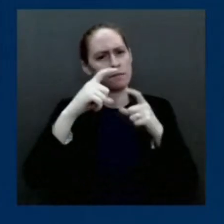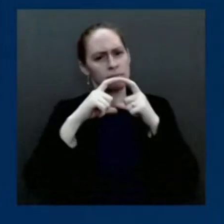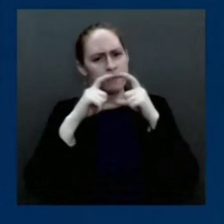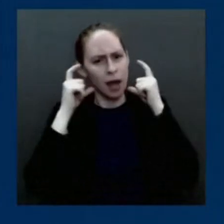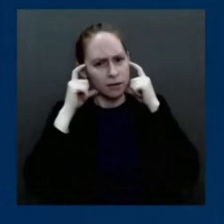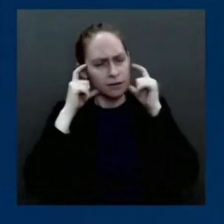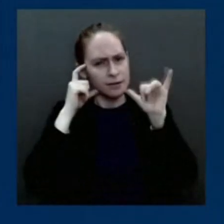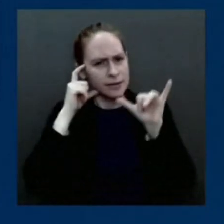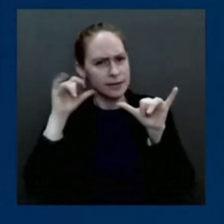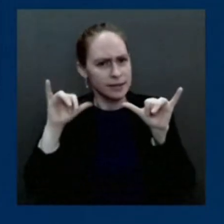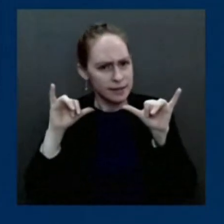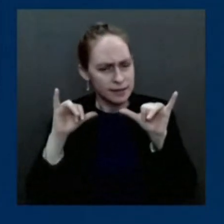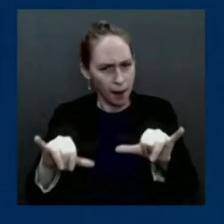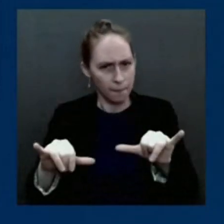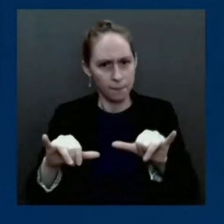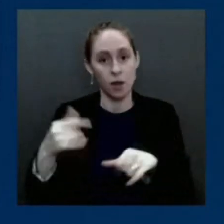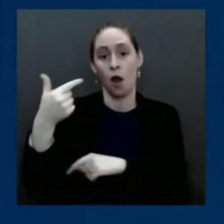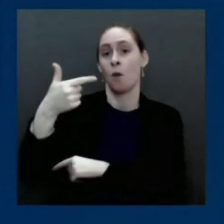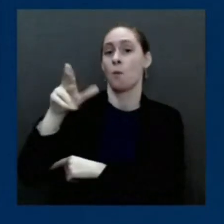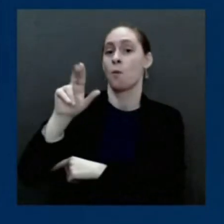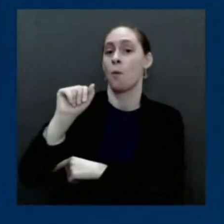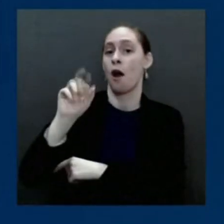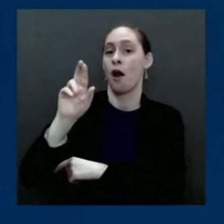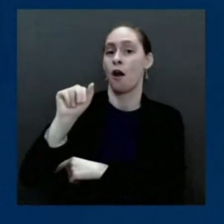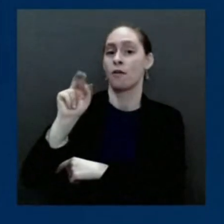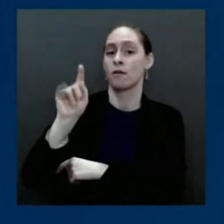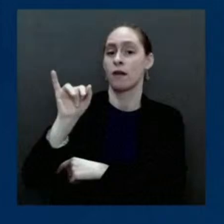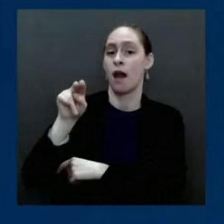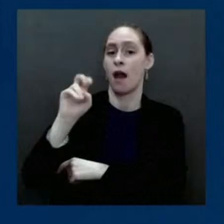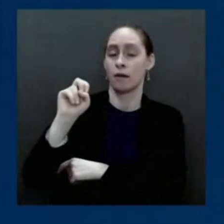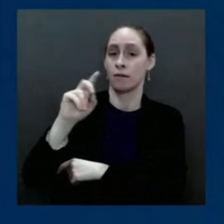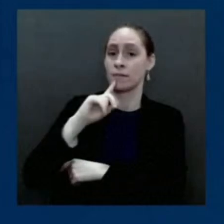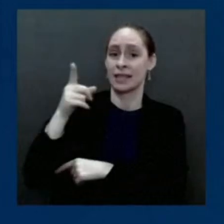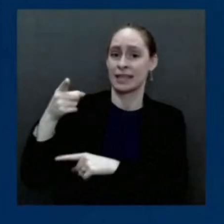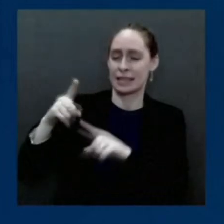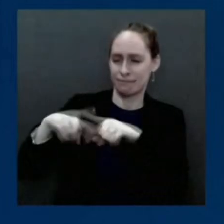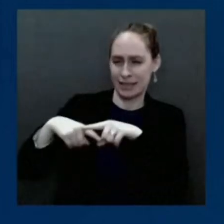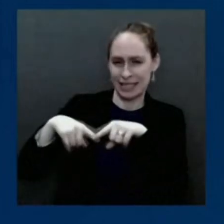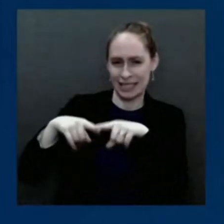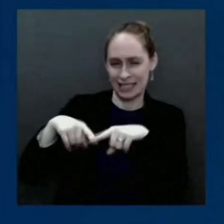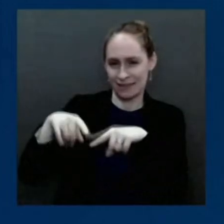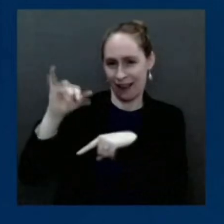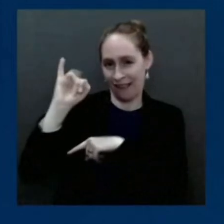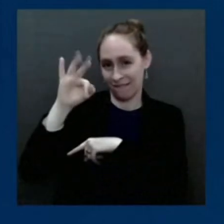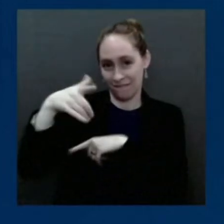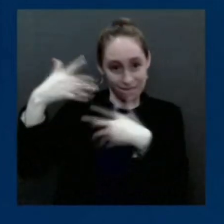TO COVID-19 QUARANTINE RECOMMENDATIONS ARE BASED ON YOUR VACCINATION STATUS.